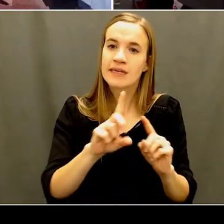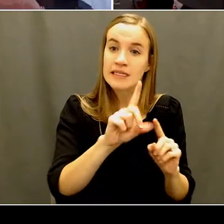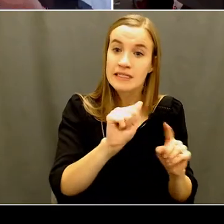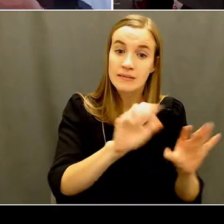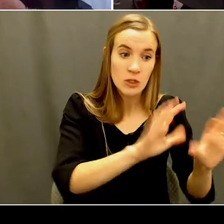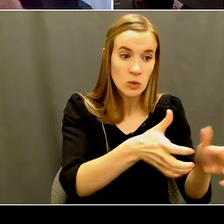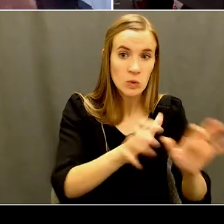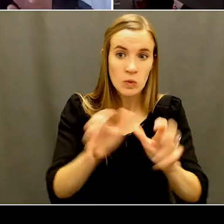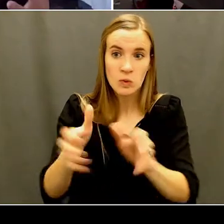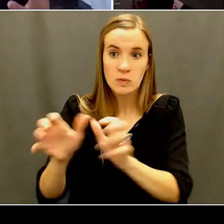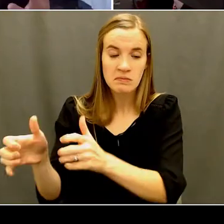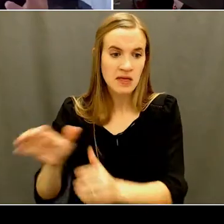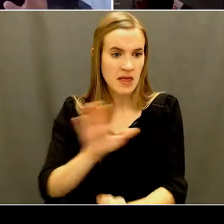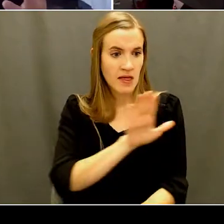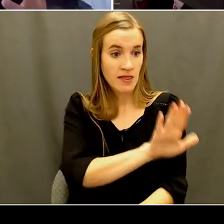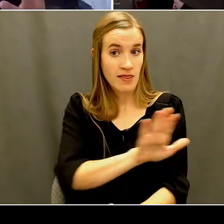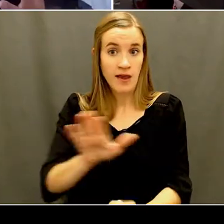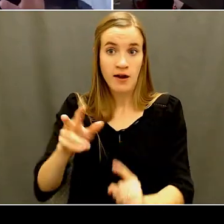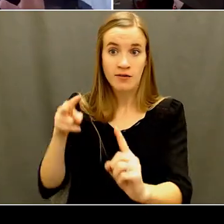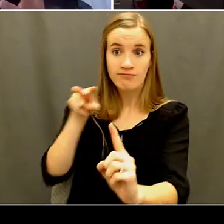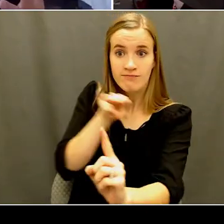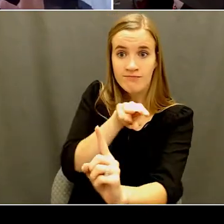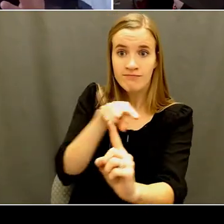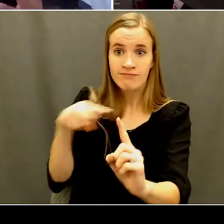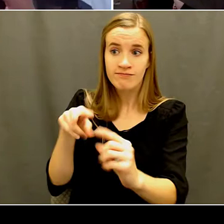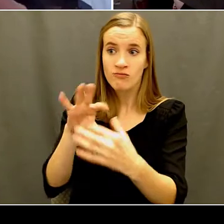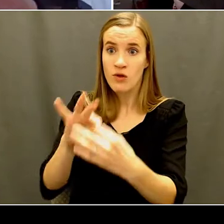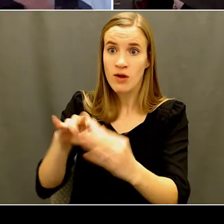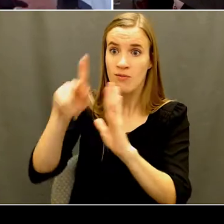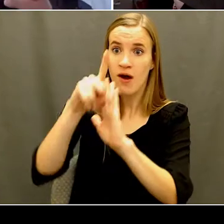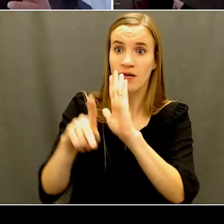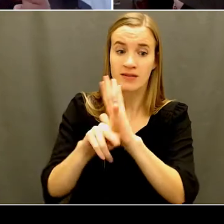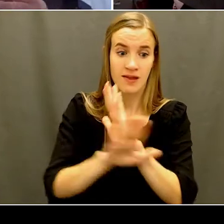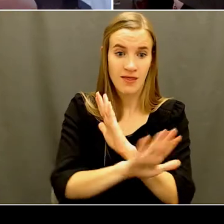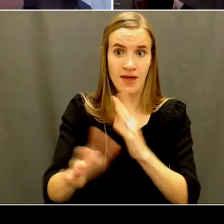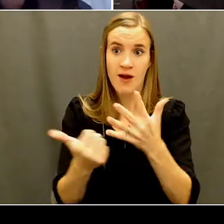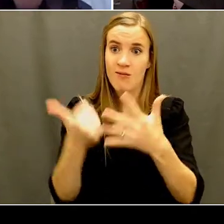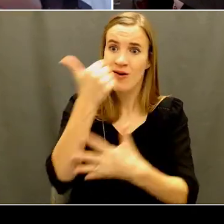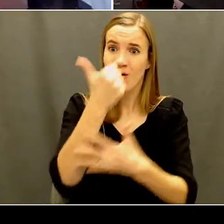may have different positions on policies and priorities. And AAPD has to navigate